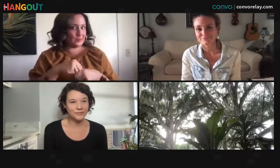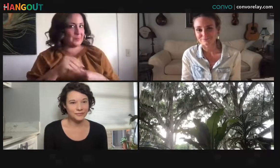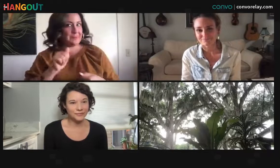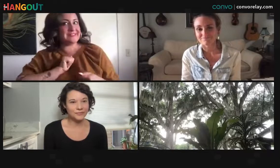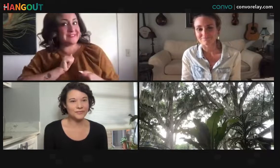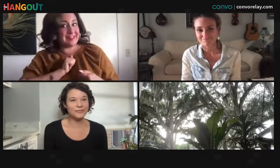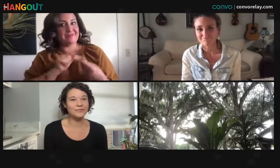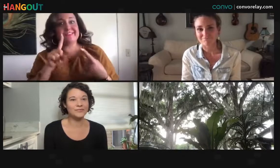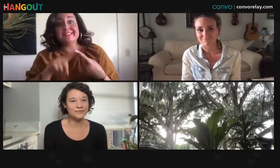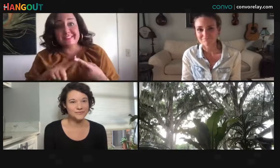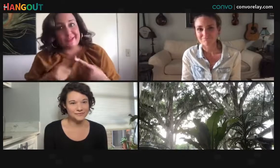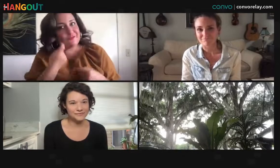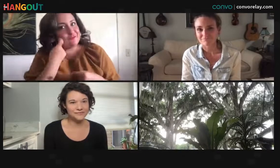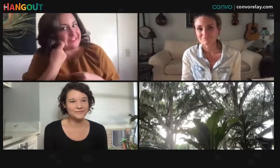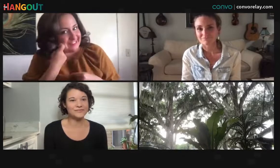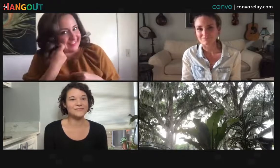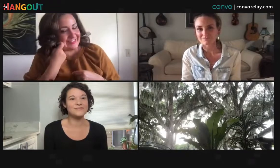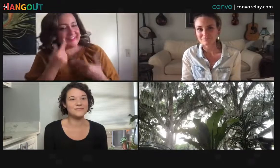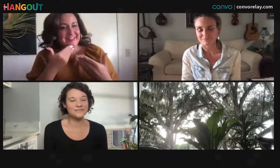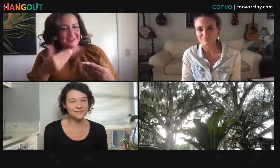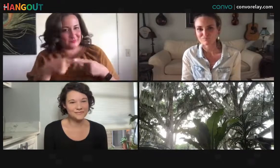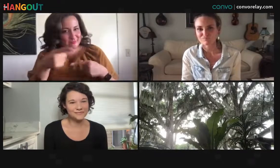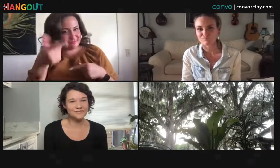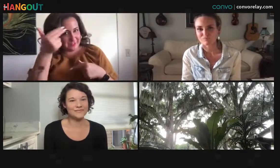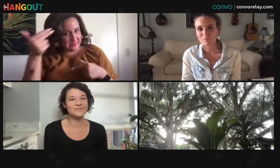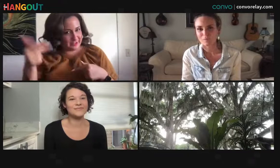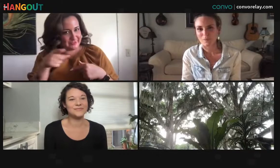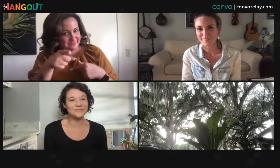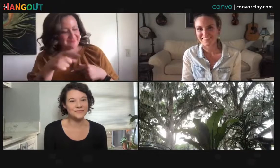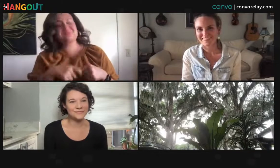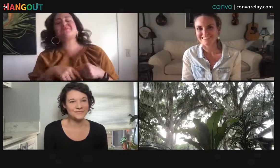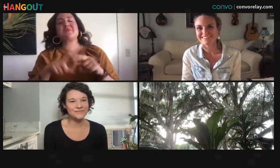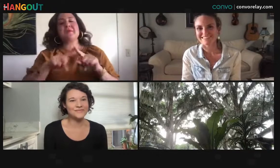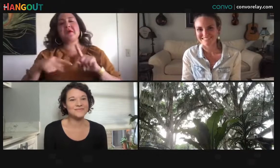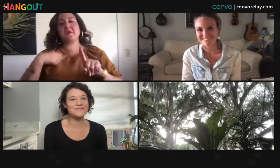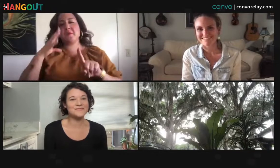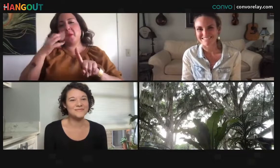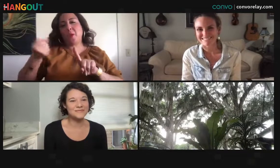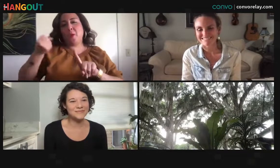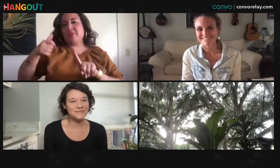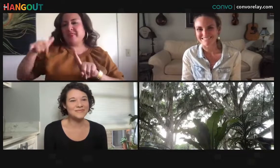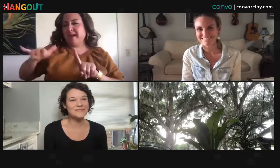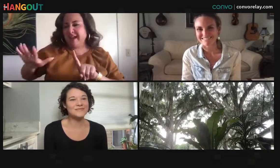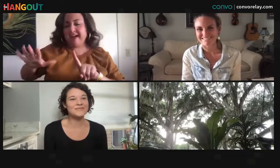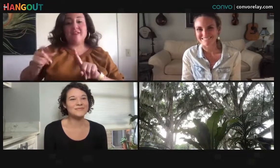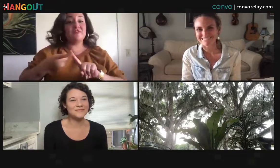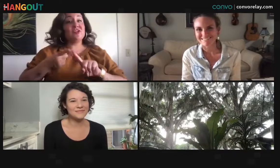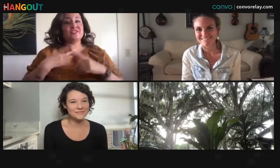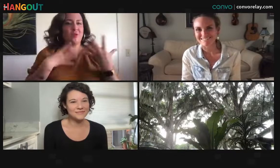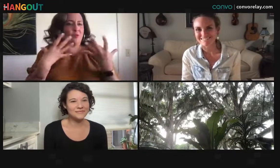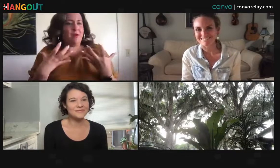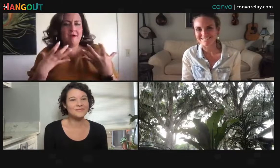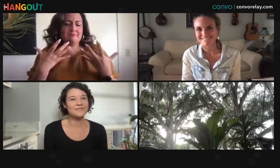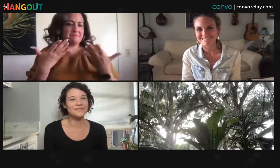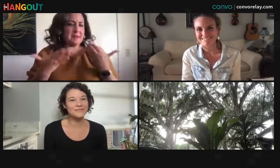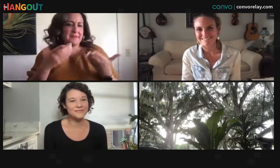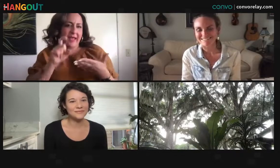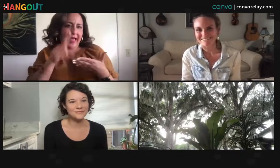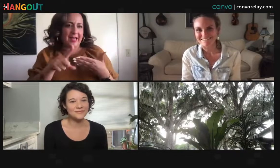and it's a new concept to many including myself until recently thanks to summer so we're definitely going to hold off on